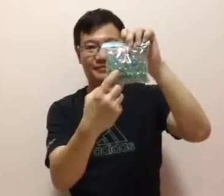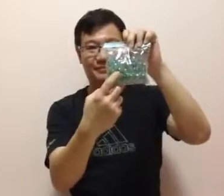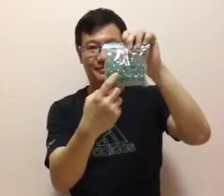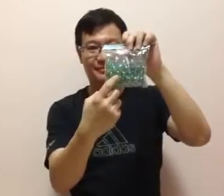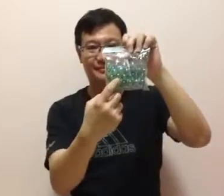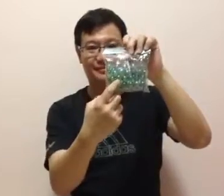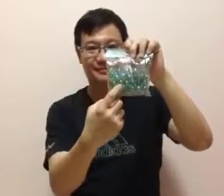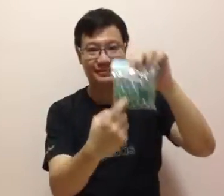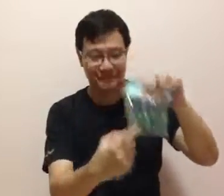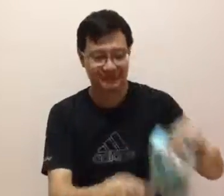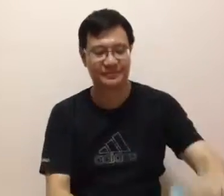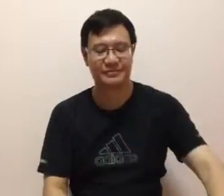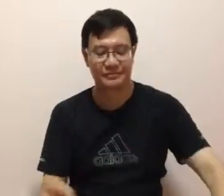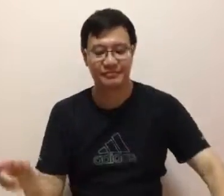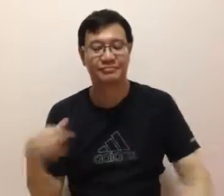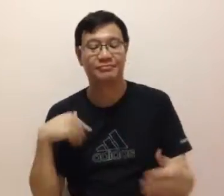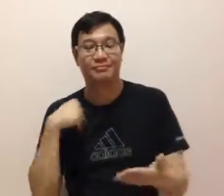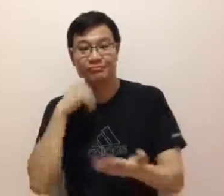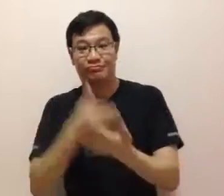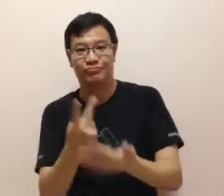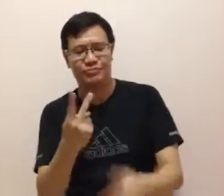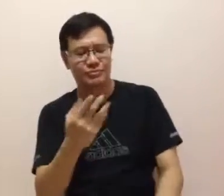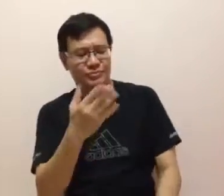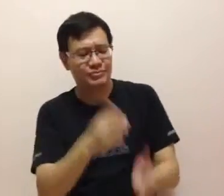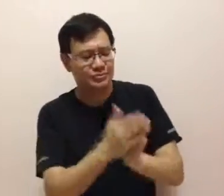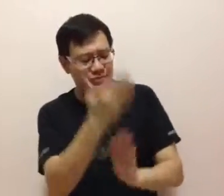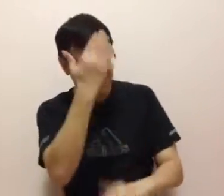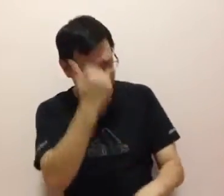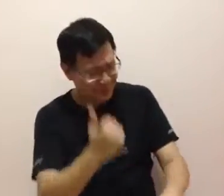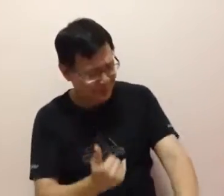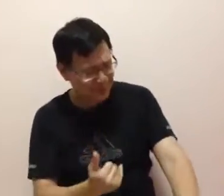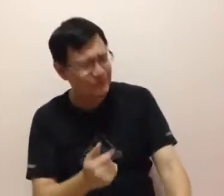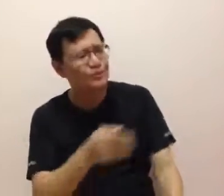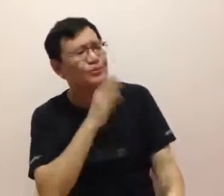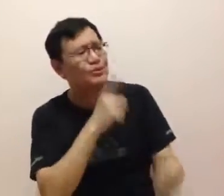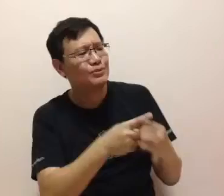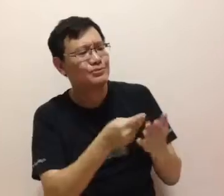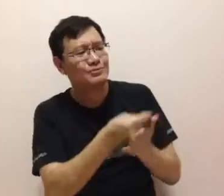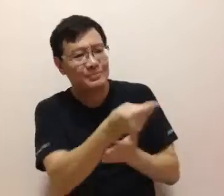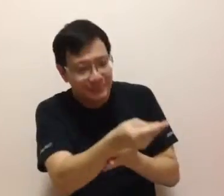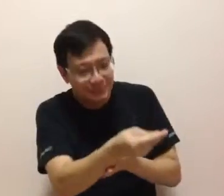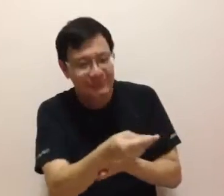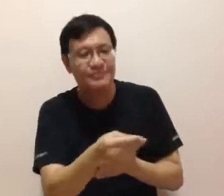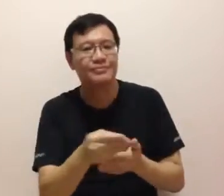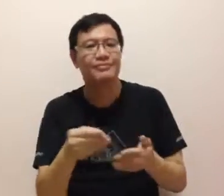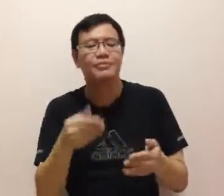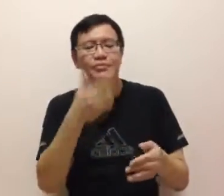these! My wife and my two daughters asked me, "Why did you buy these marbles for?"